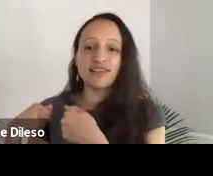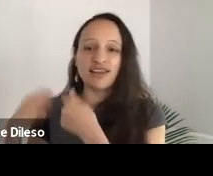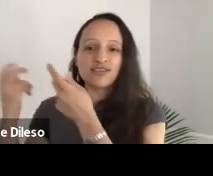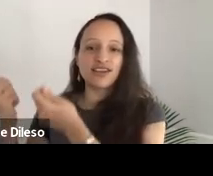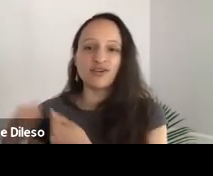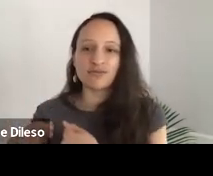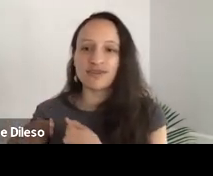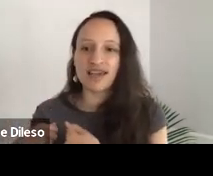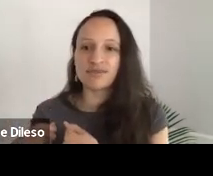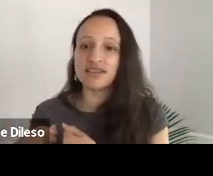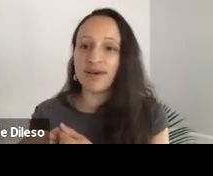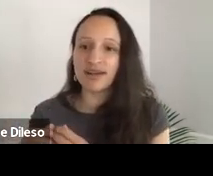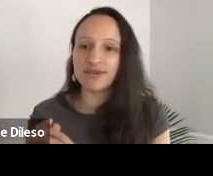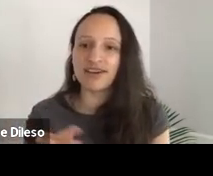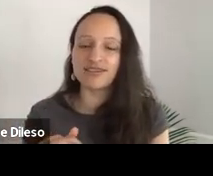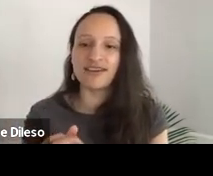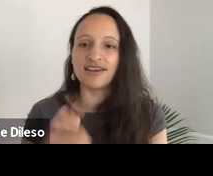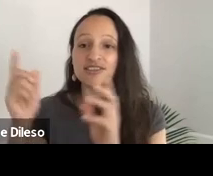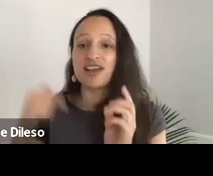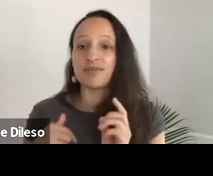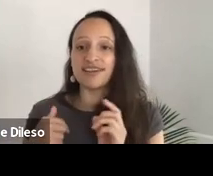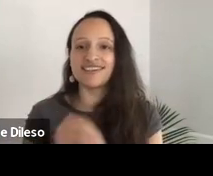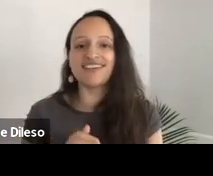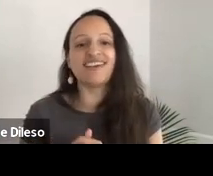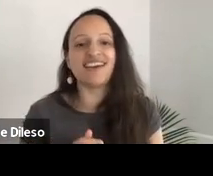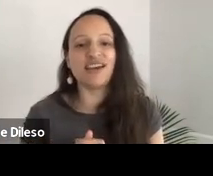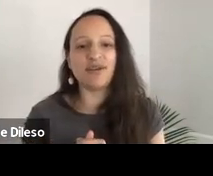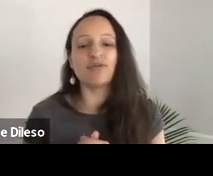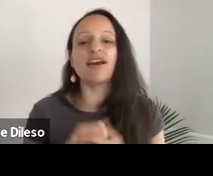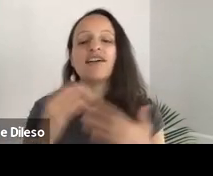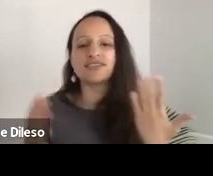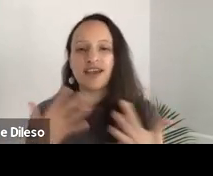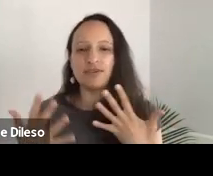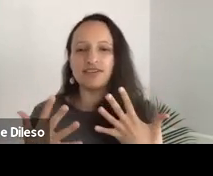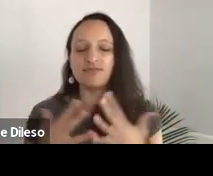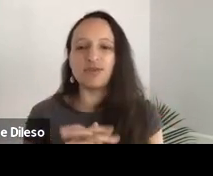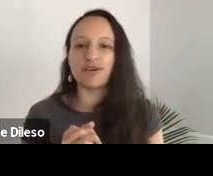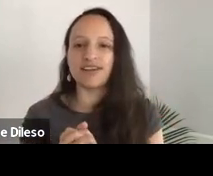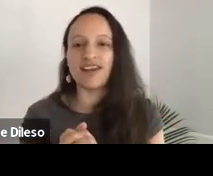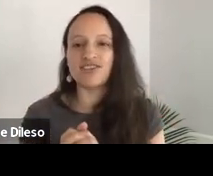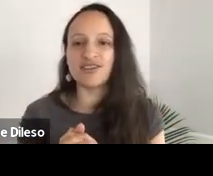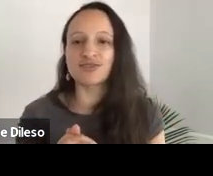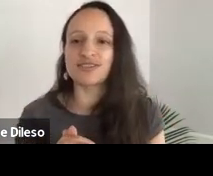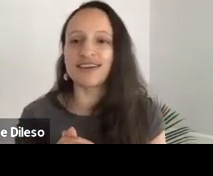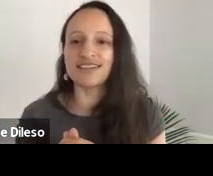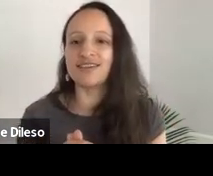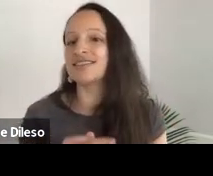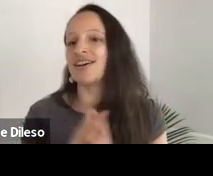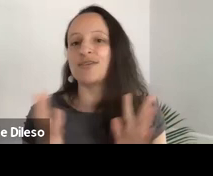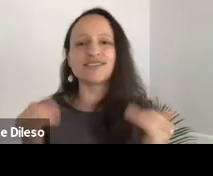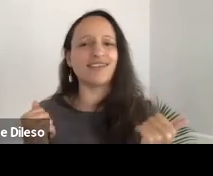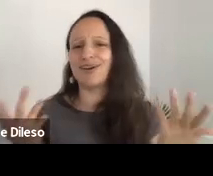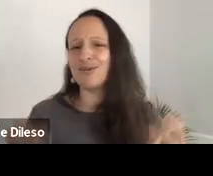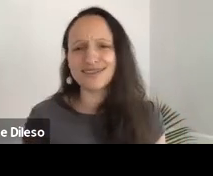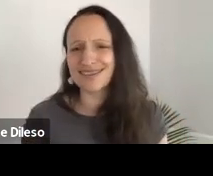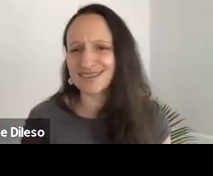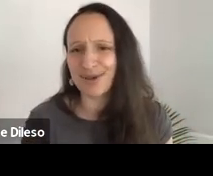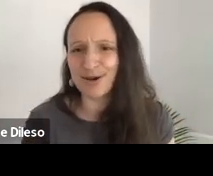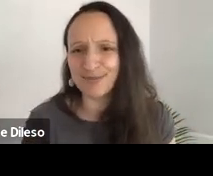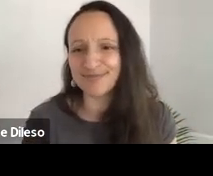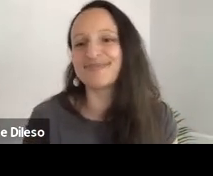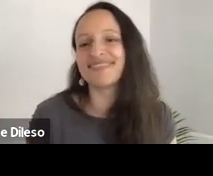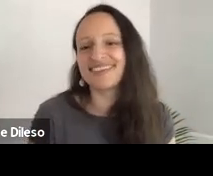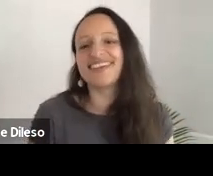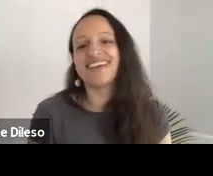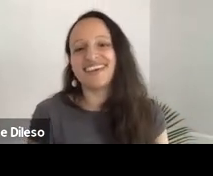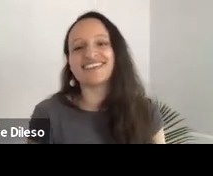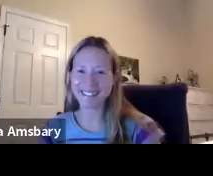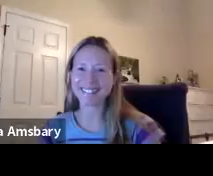things with Legos that go from the top to the bottom without stopping. And we always have time when people are engaged in those sorts of activities they always say like, Oh, we can set this up at home.